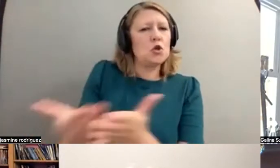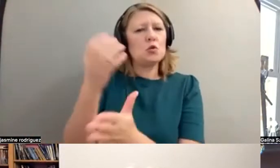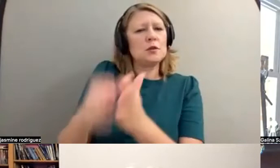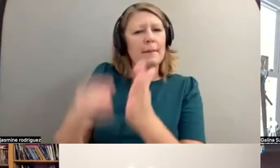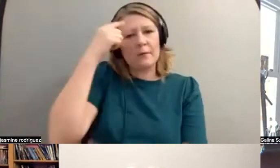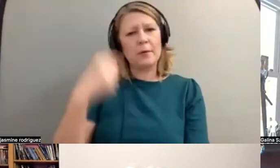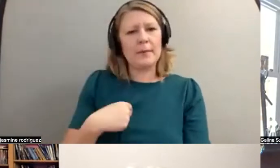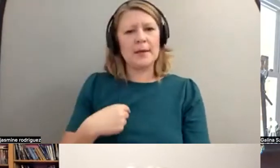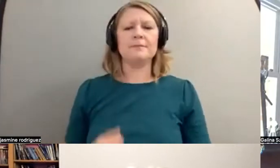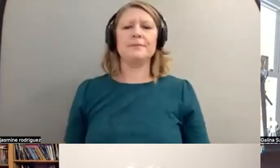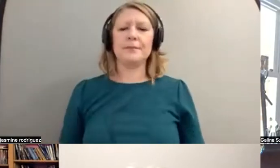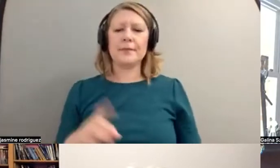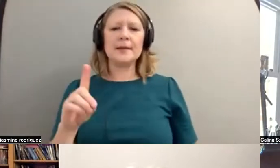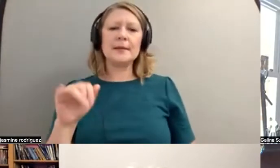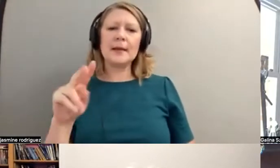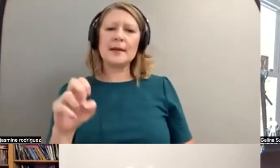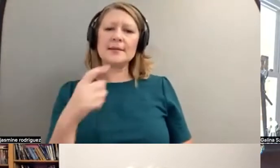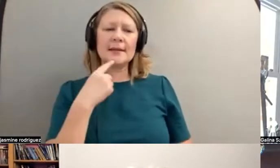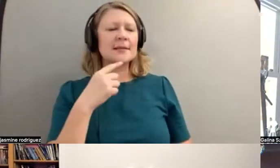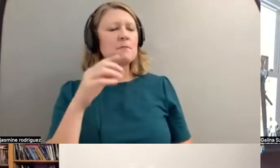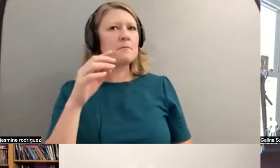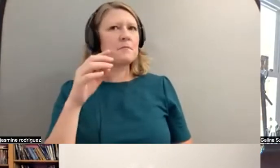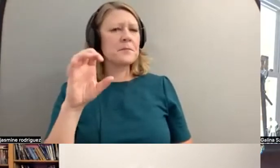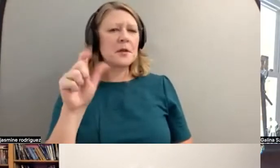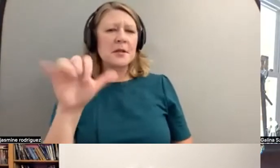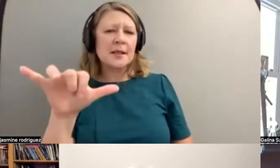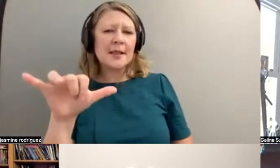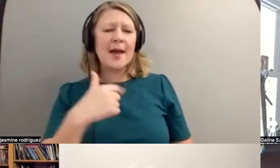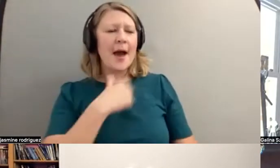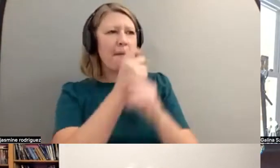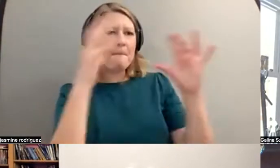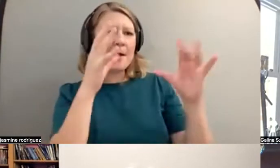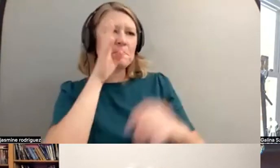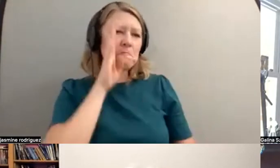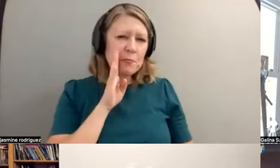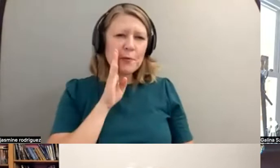Right. The, the mud, the dirt that is. But you're holding up colorful pieces--